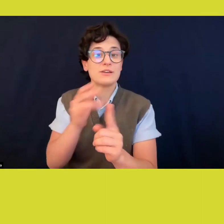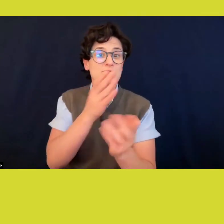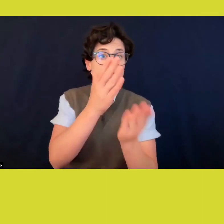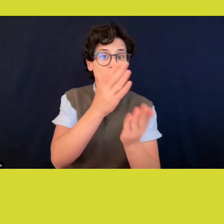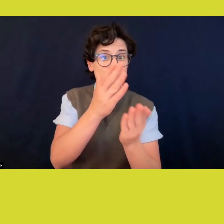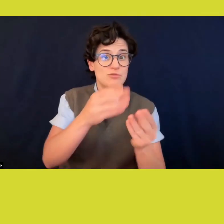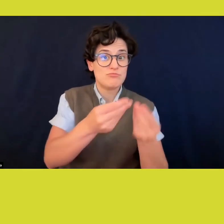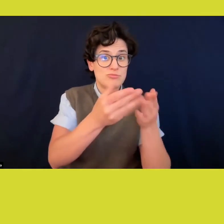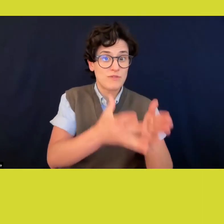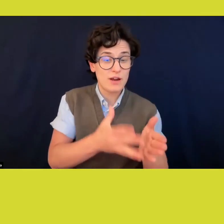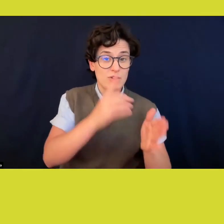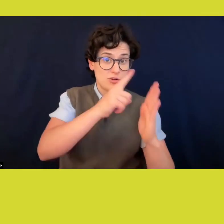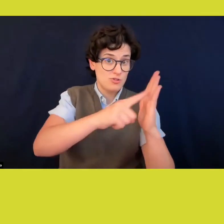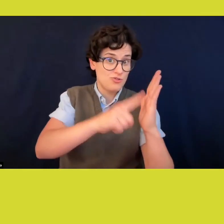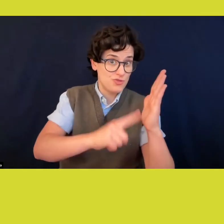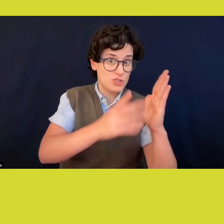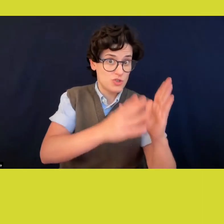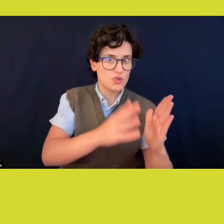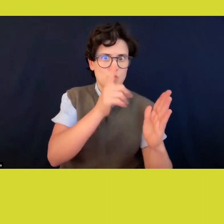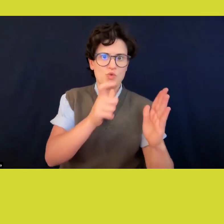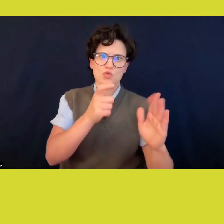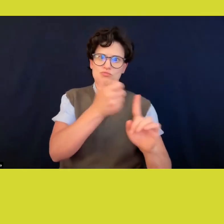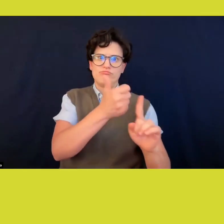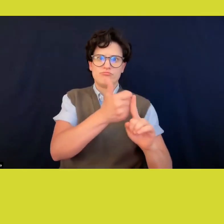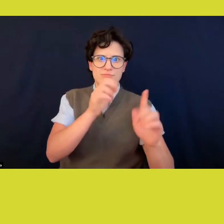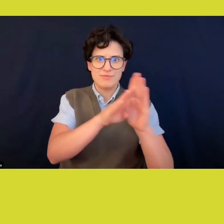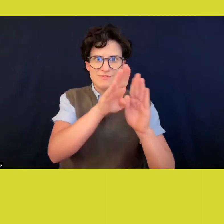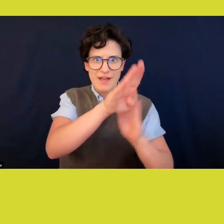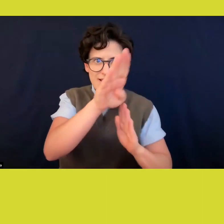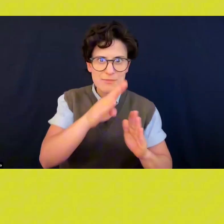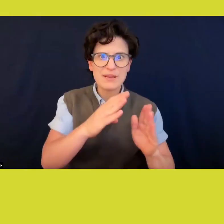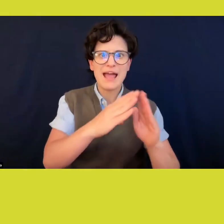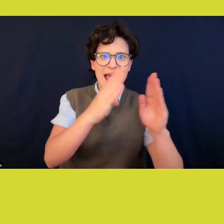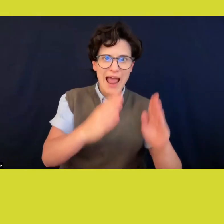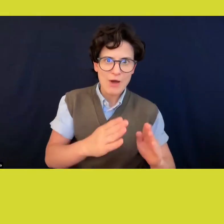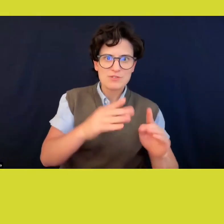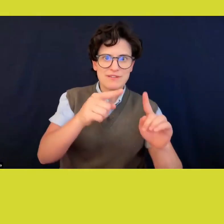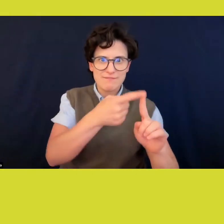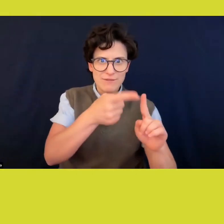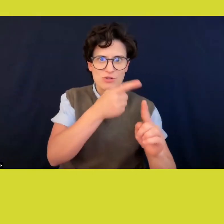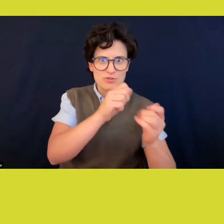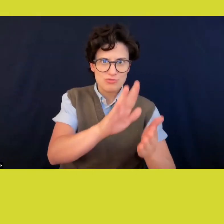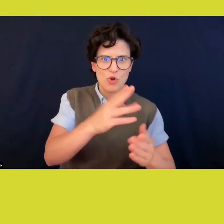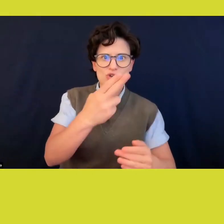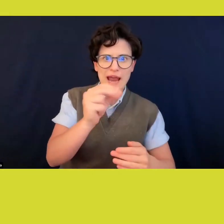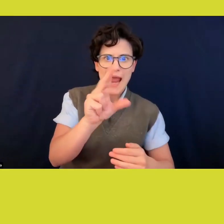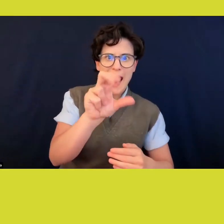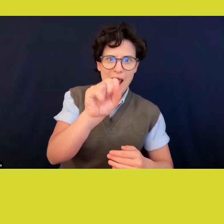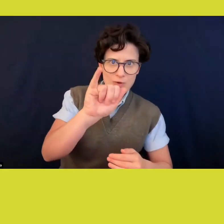who actually developed the Housing First approach. That's Samson Bears of someone who has lived in Housing